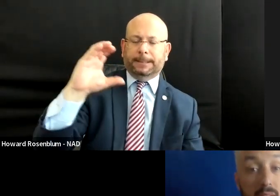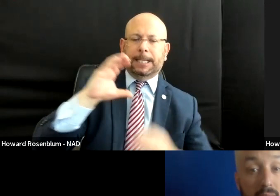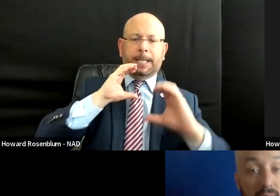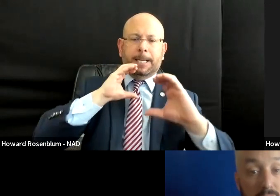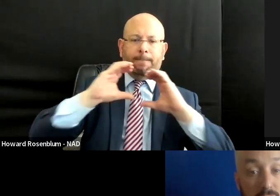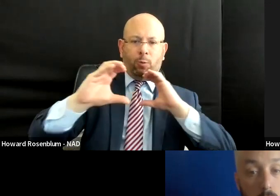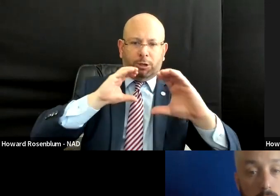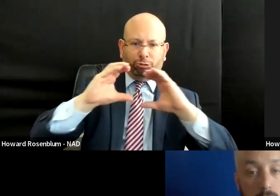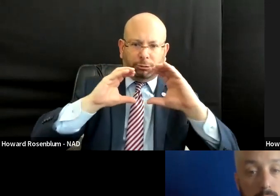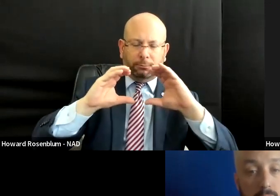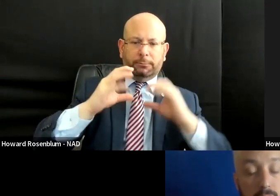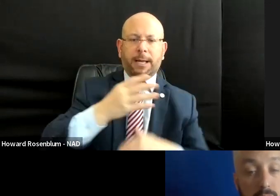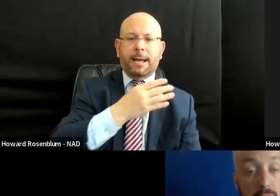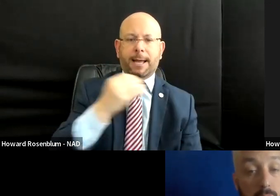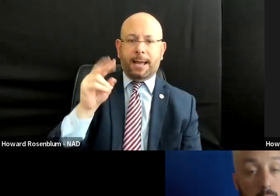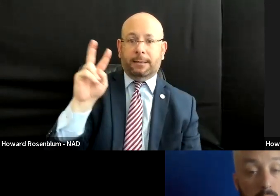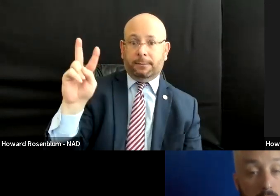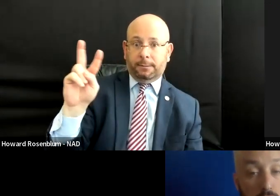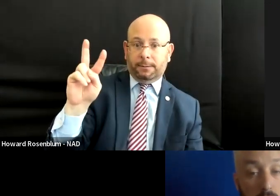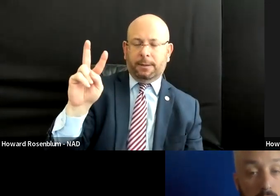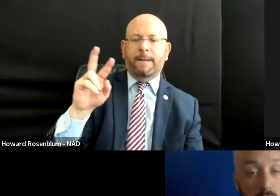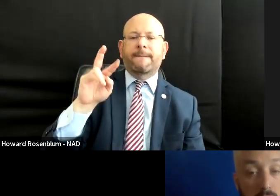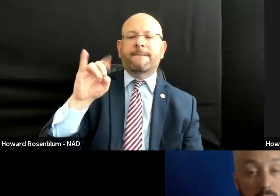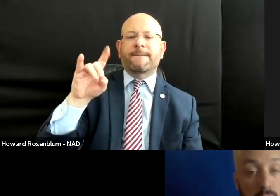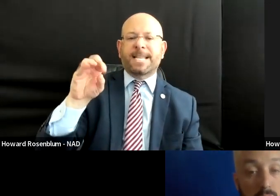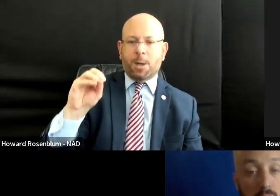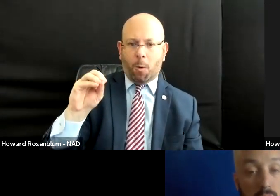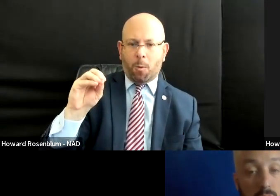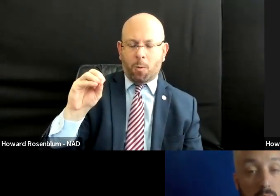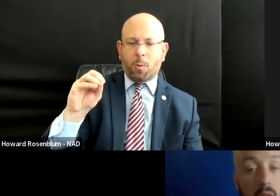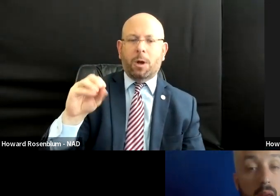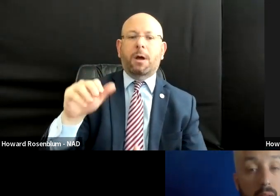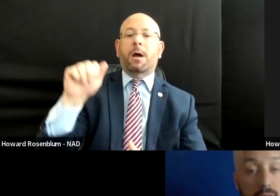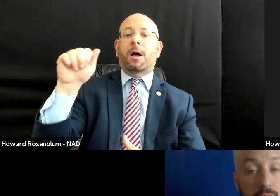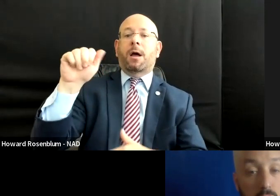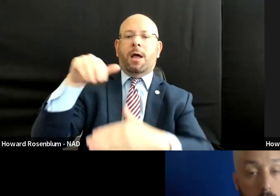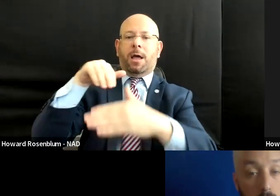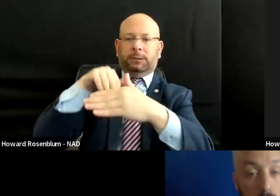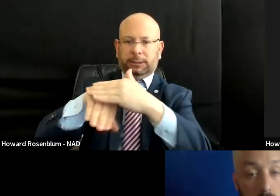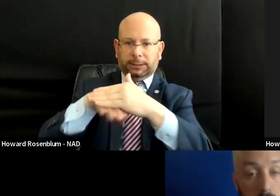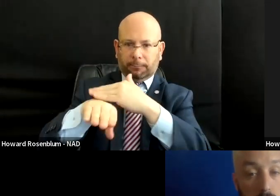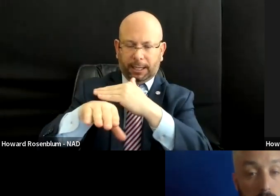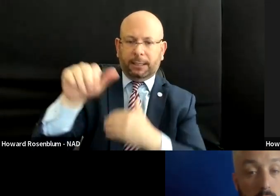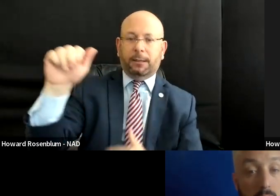to propose something to conference trying to pass a new law called CBAA and